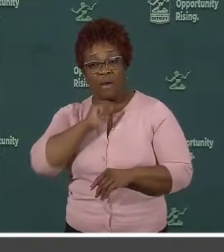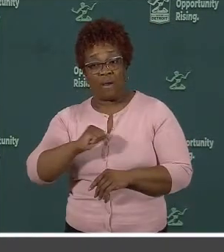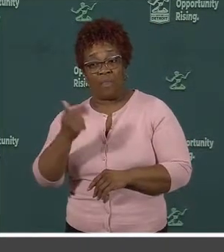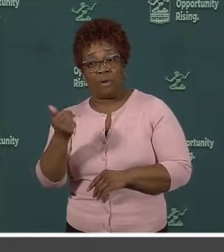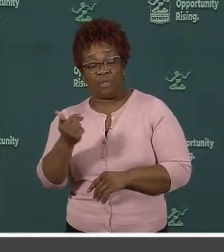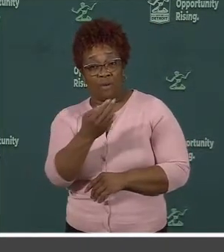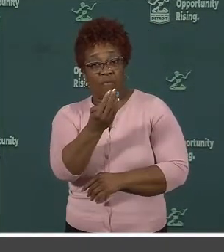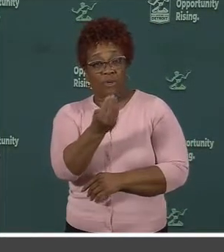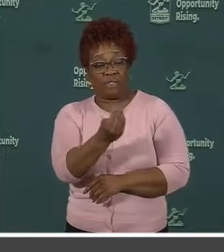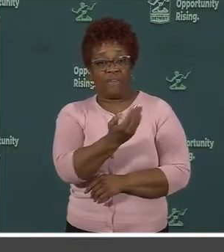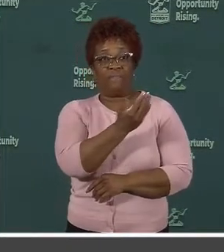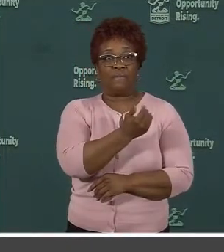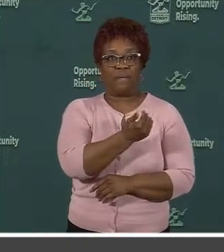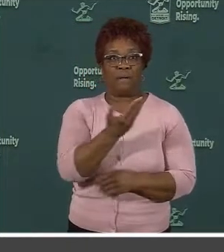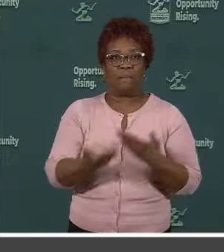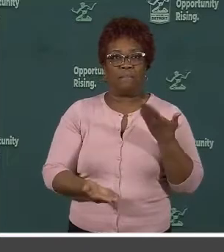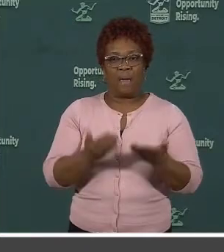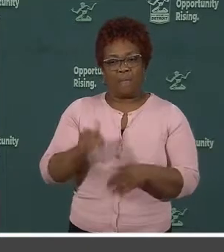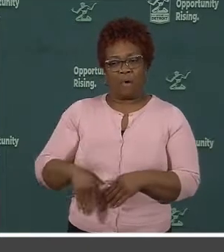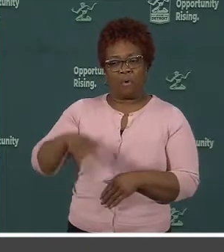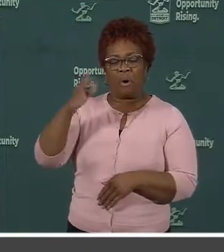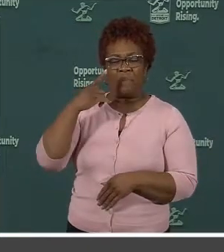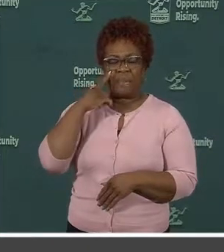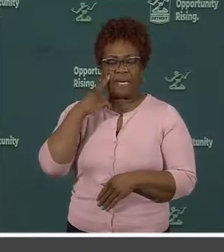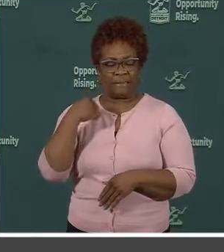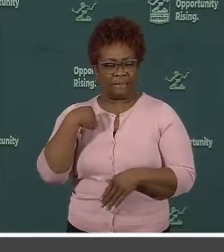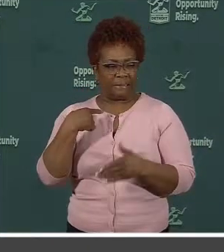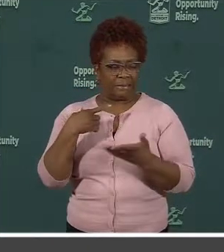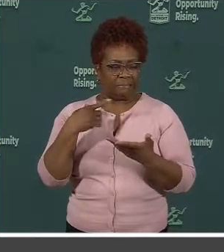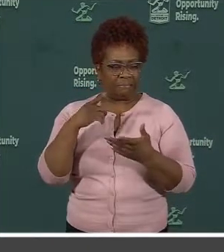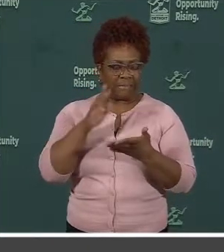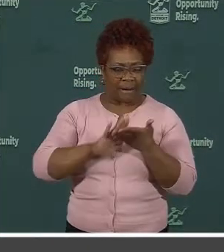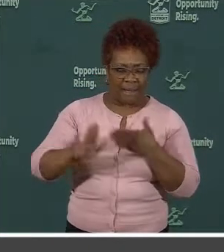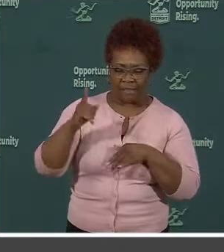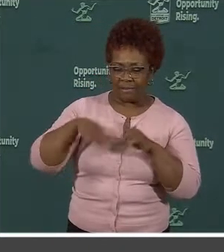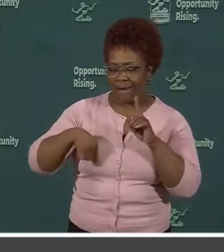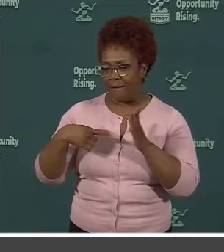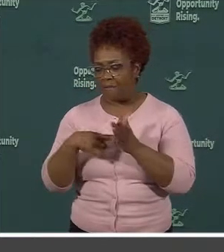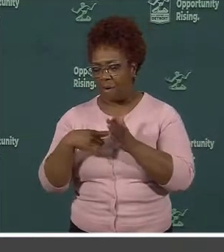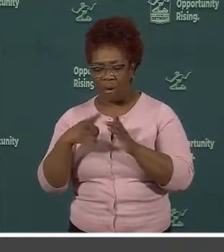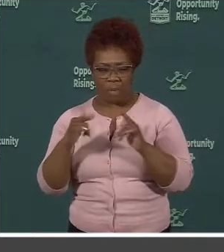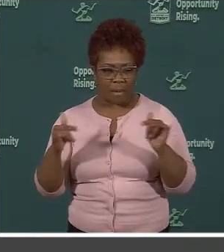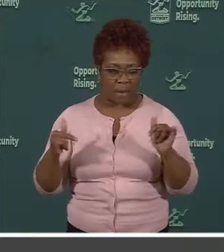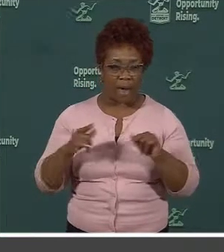WORTH TAKING A COLLEGE IS NOT GOING TO BE FOR ME BUT BECAUSE YOU'RE IN THE CITY OF DETROIT AND GOING FOR A HIGH SCHOOL IN